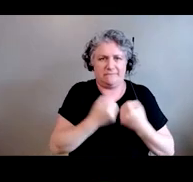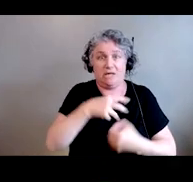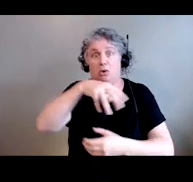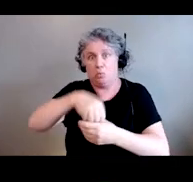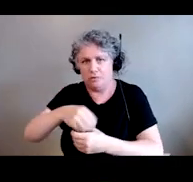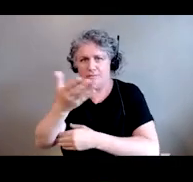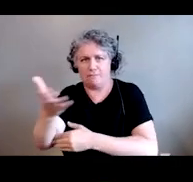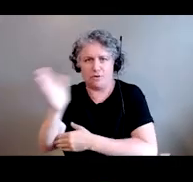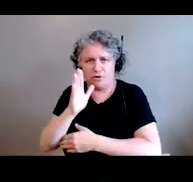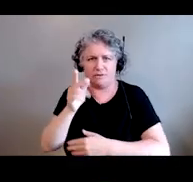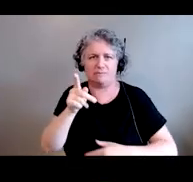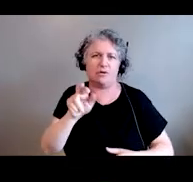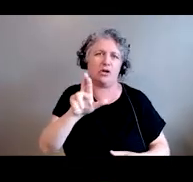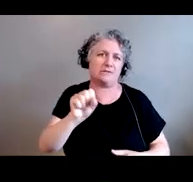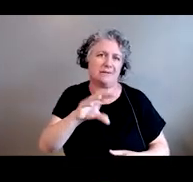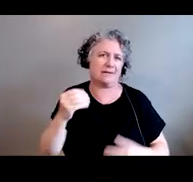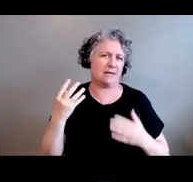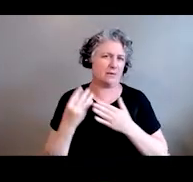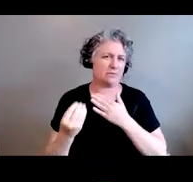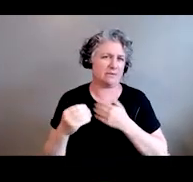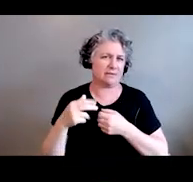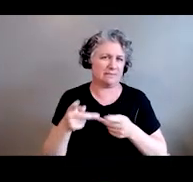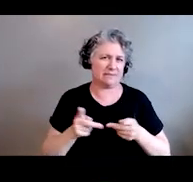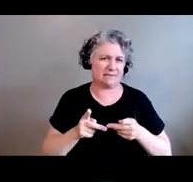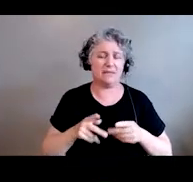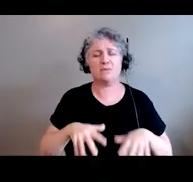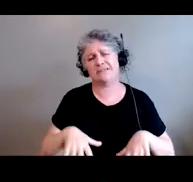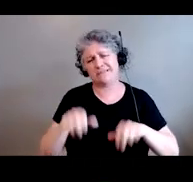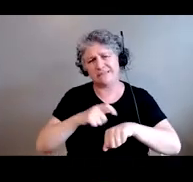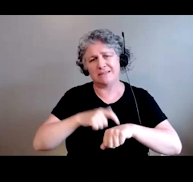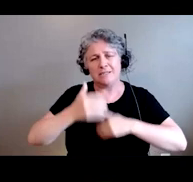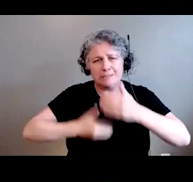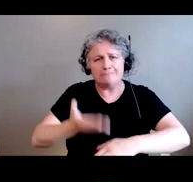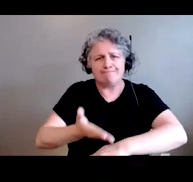The regulations associated with the legislation are time-consuming to develop and implement.